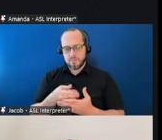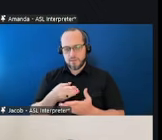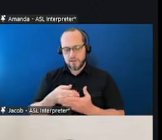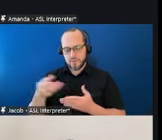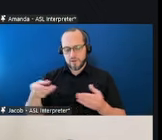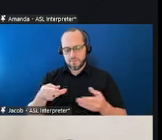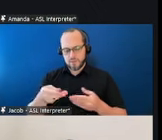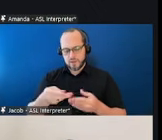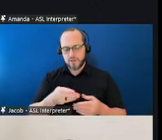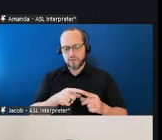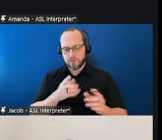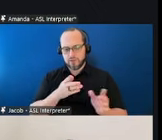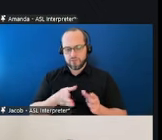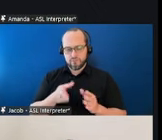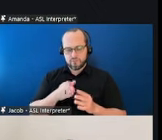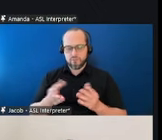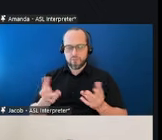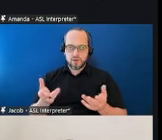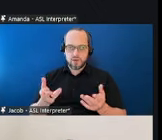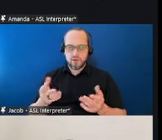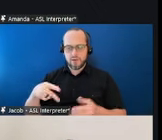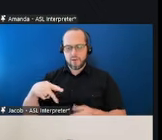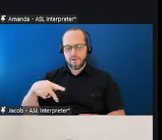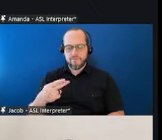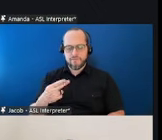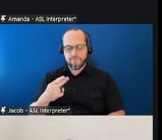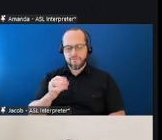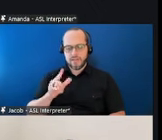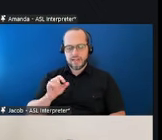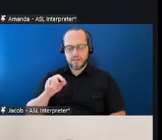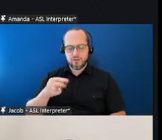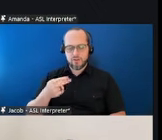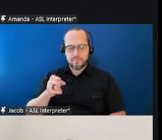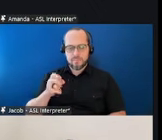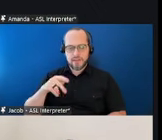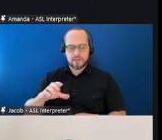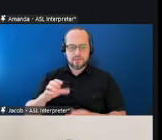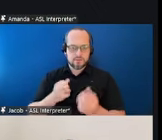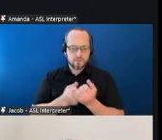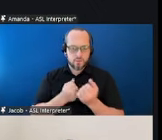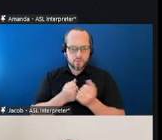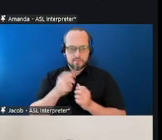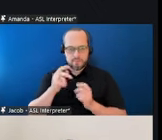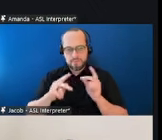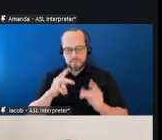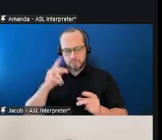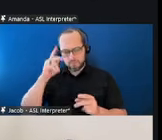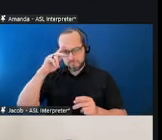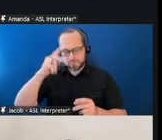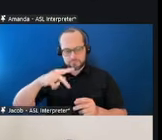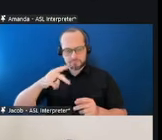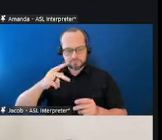through philan philanthropic efforts or other grants to blend and braid funds together to really